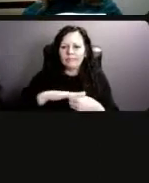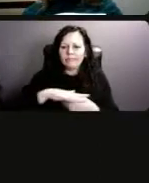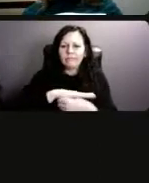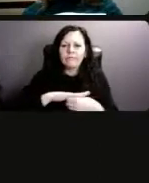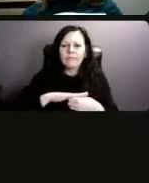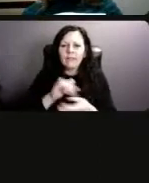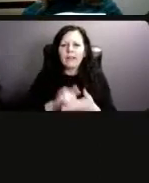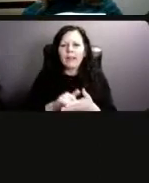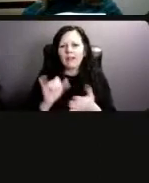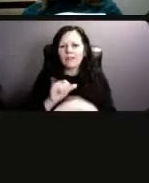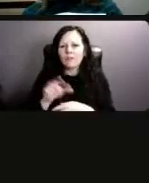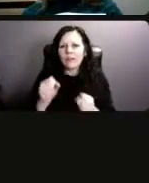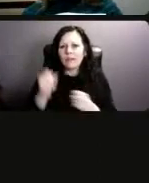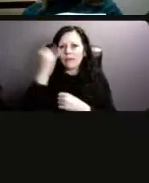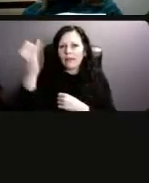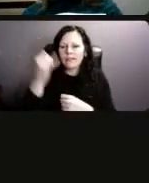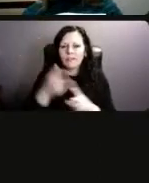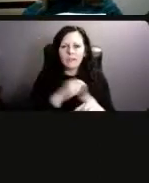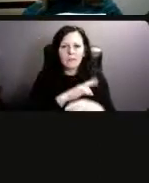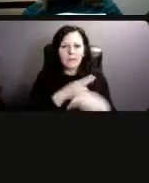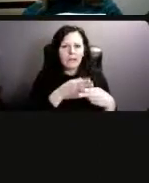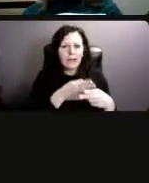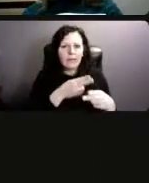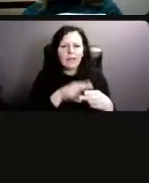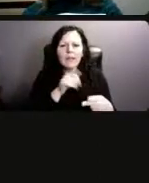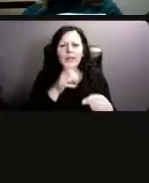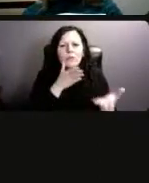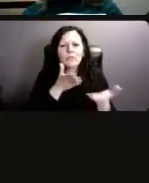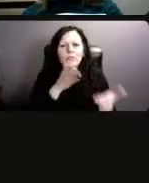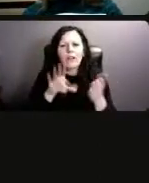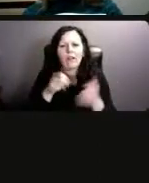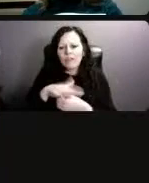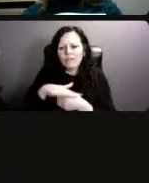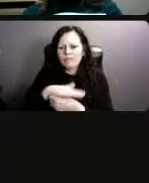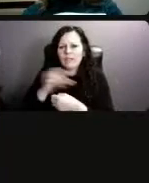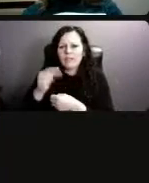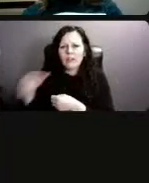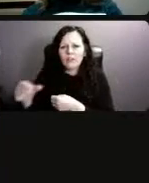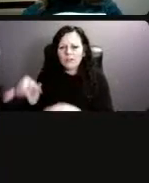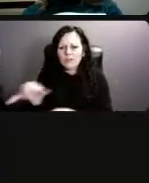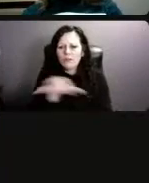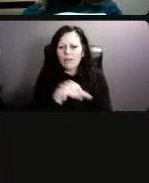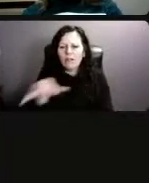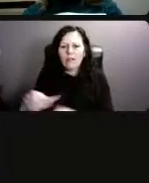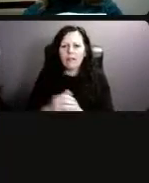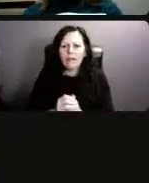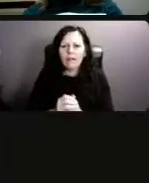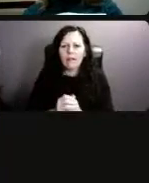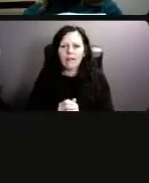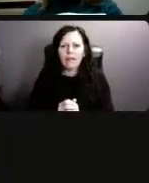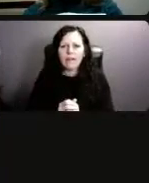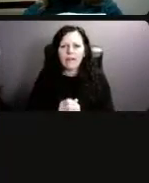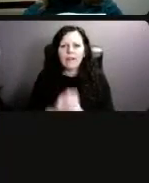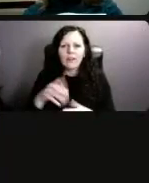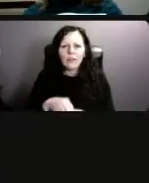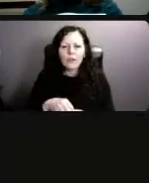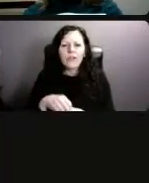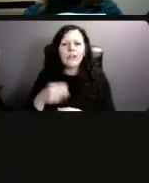MEETING. GENERAL SERVICES FUNCTIONS BEGIN IN THE CITY OF STEEL AND